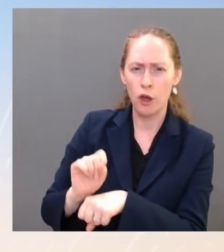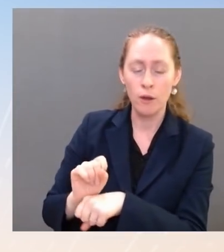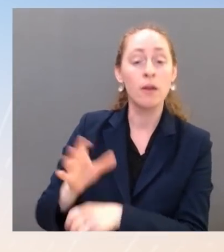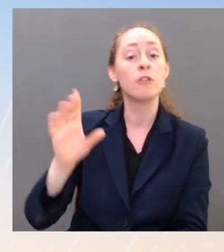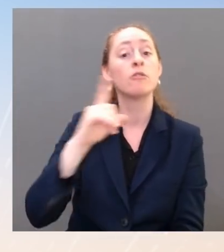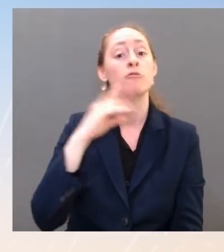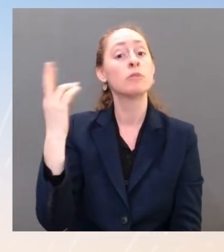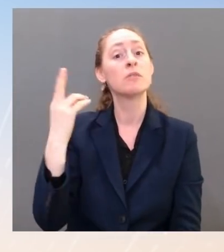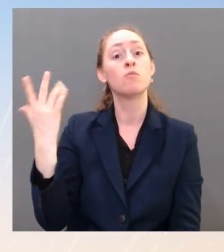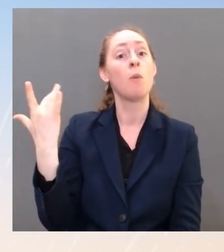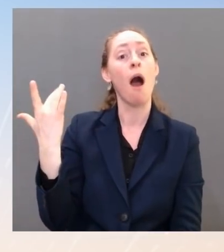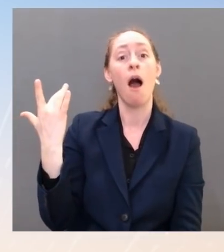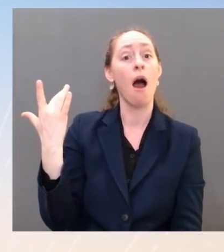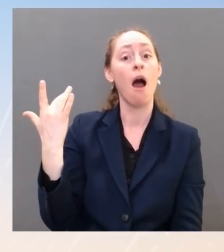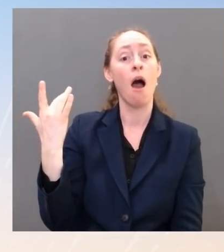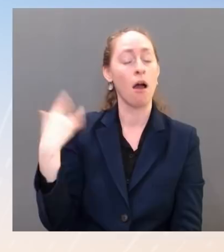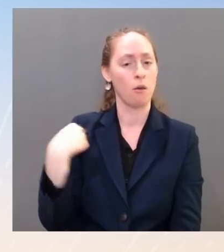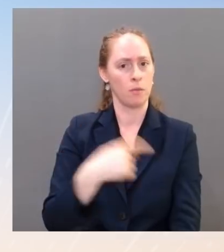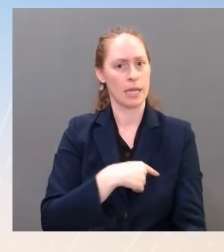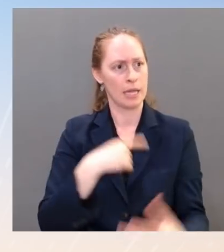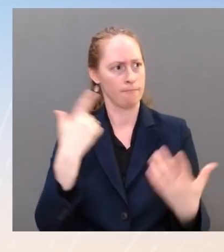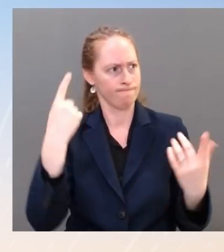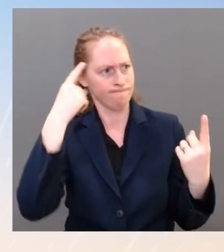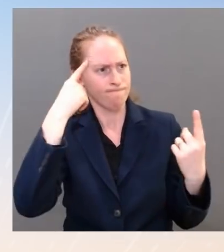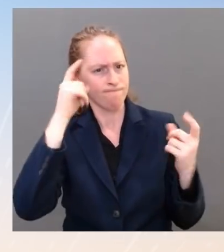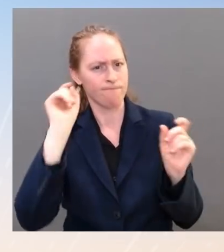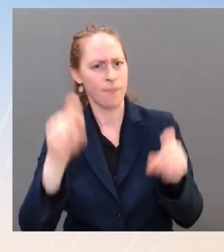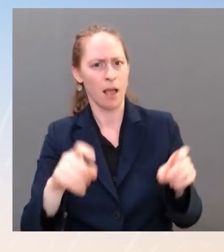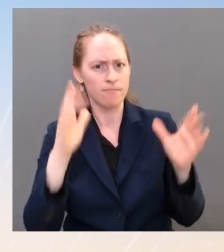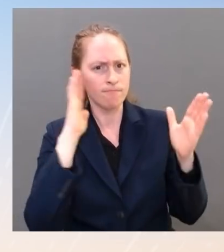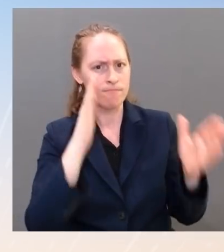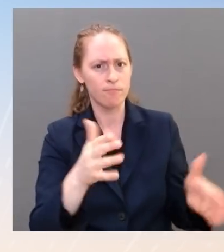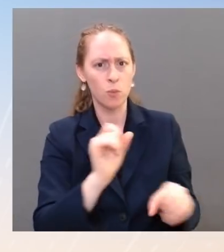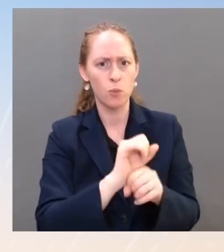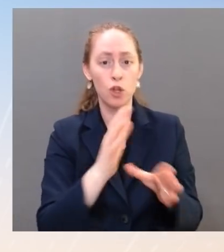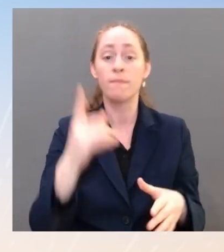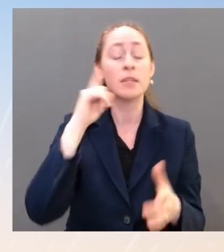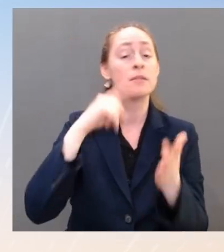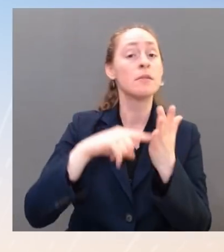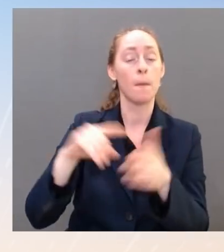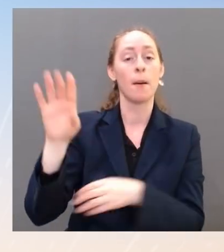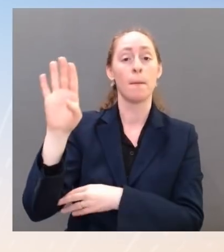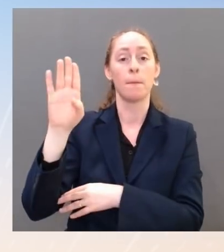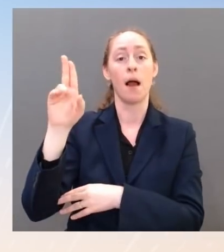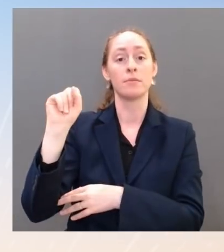there's actually a requirement that a certain amount of funding that goes to a transit agency goes specifically to workforce development.